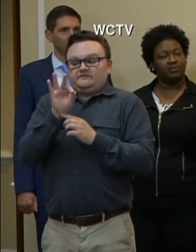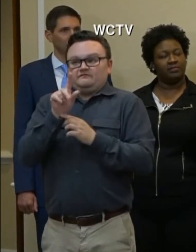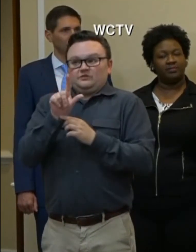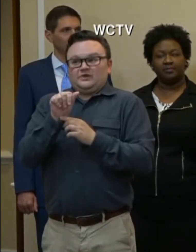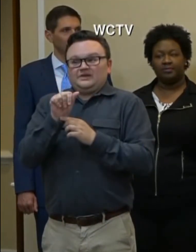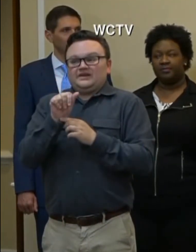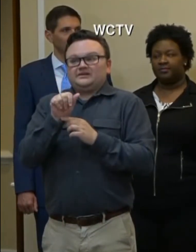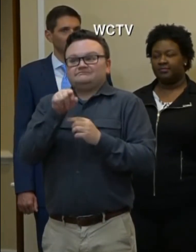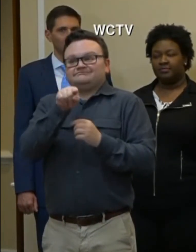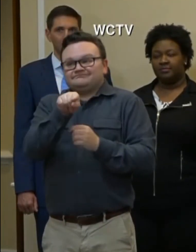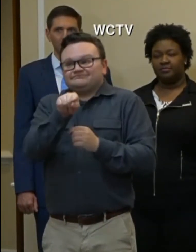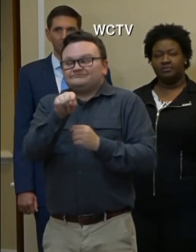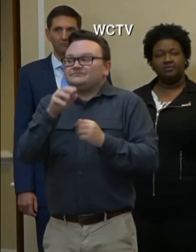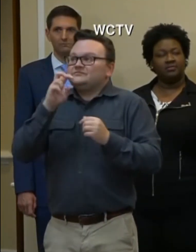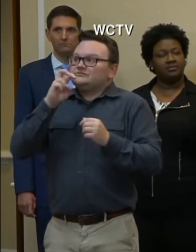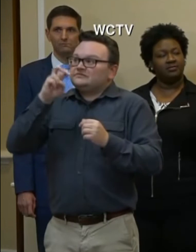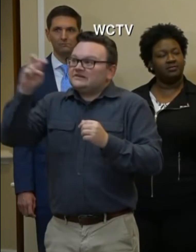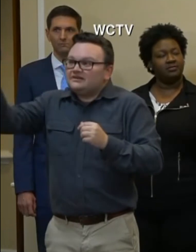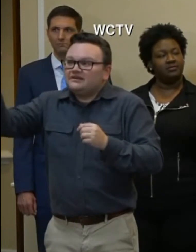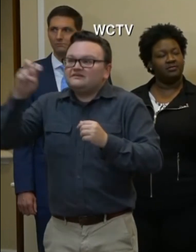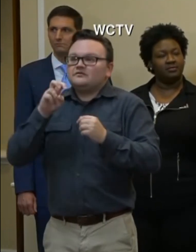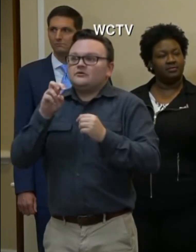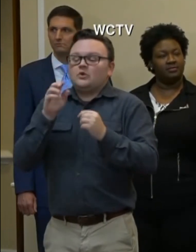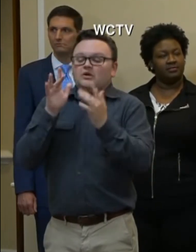just if you've traveled there been in contact with someone that's traveled